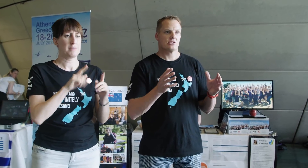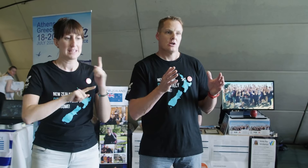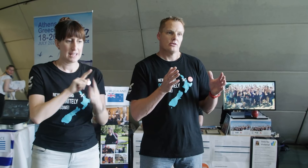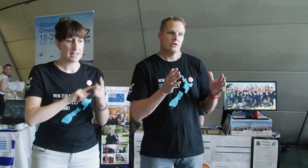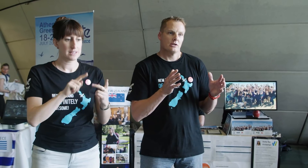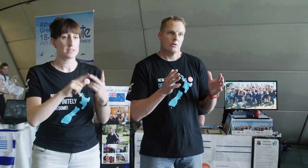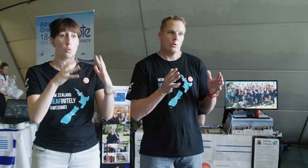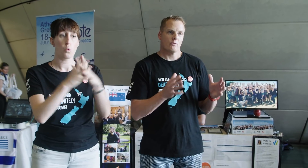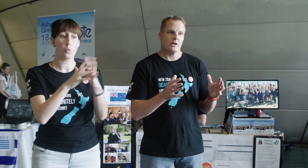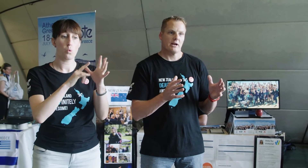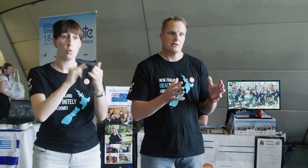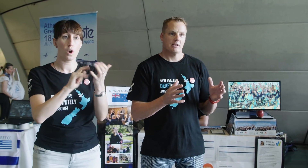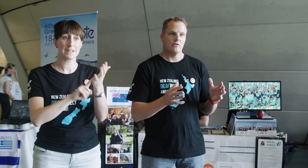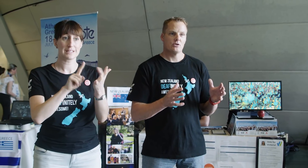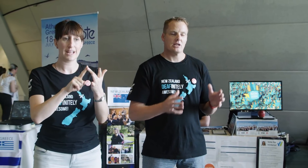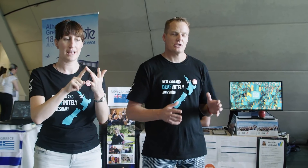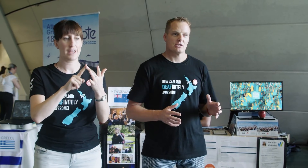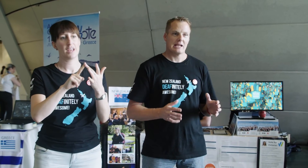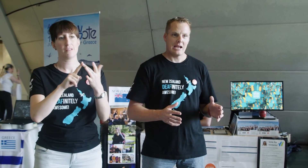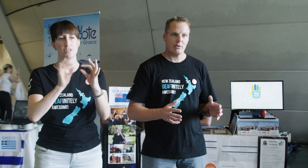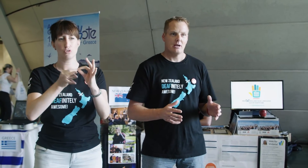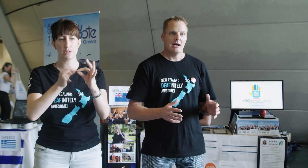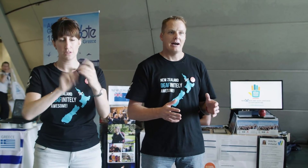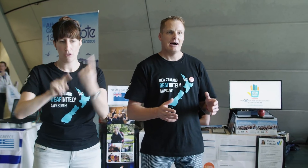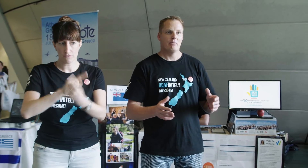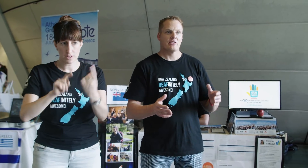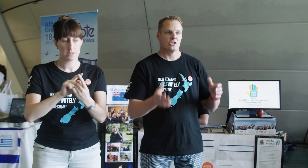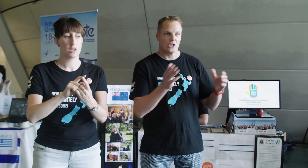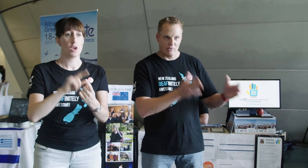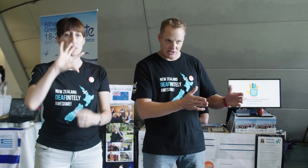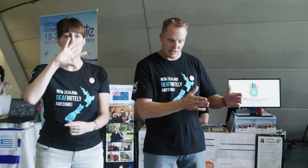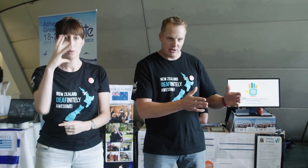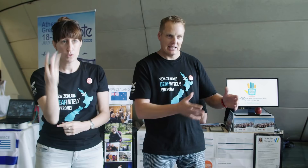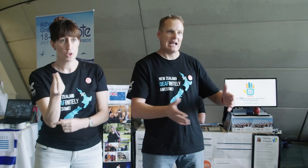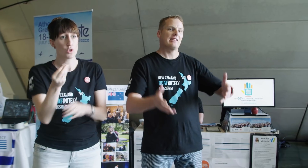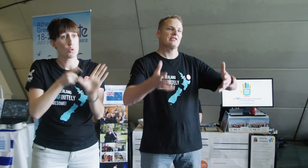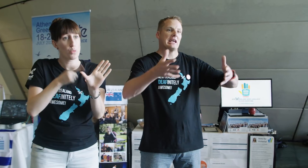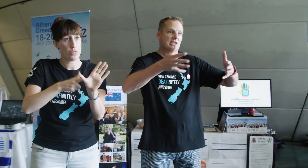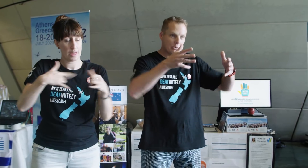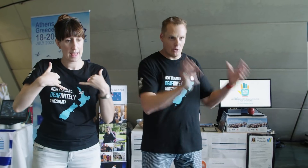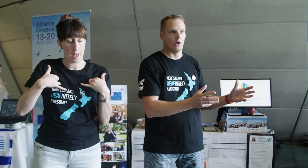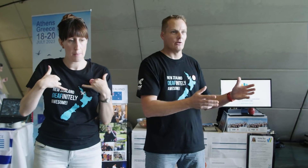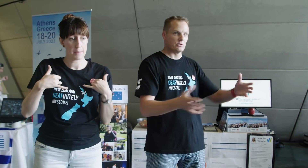there's the World Federation of the Deaf Youth Section Camp, there's the General Assembly, and then there's actually the World Congress,